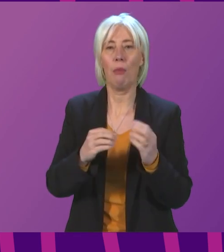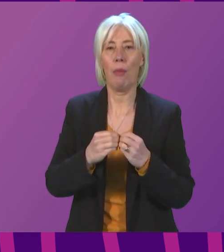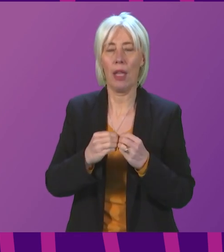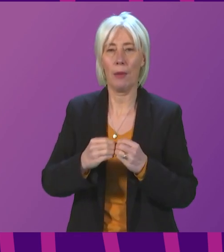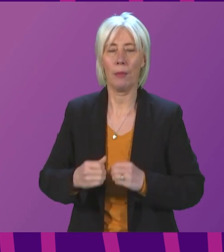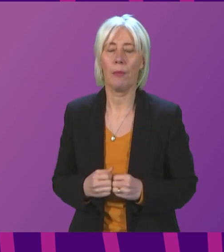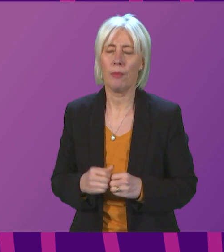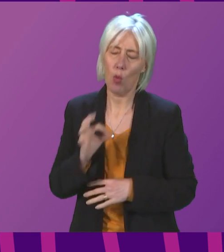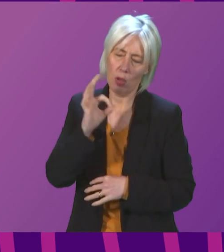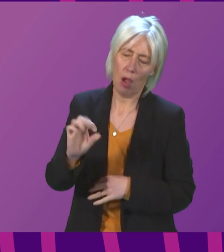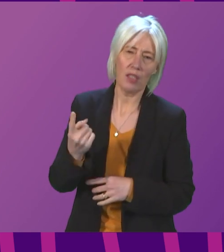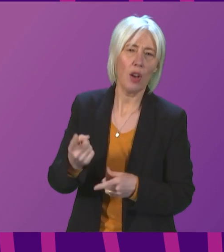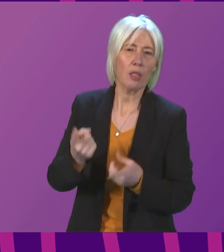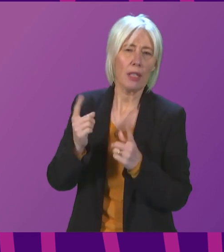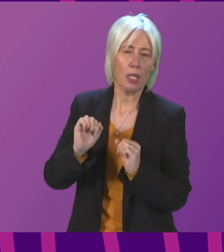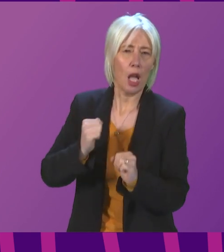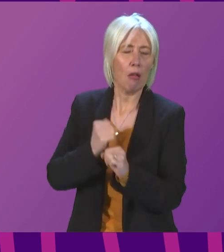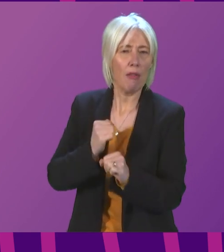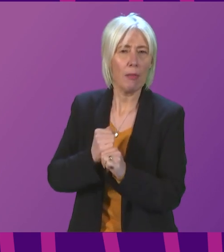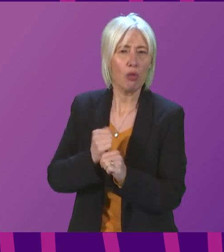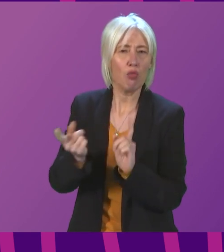To ask the First Minister what the Scottish Government’s response is to ScotRail’s